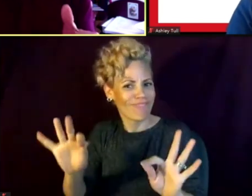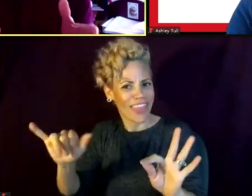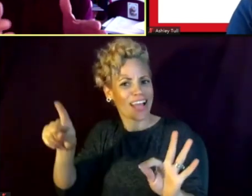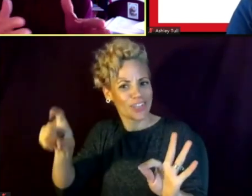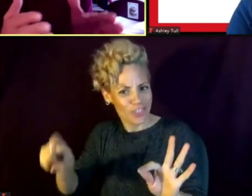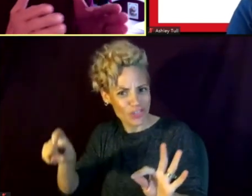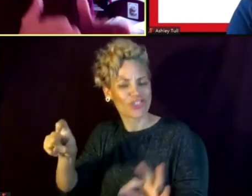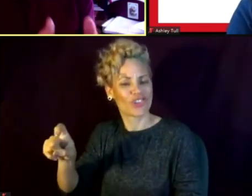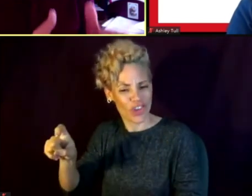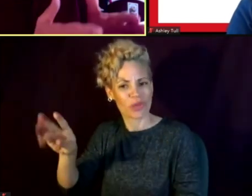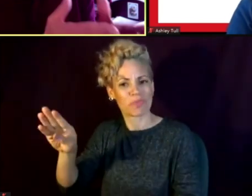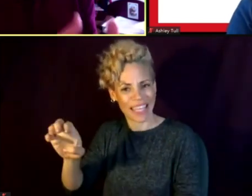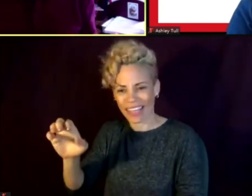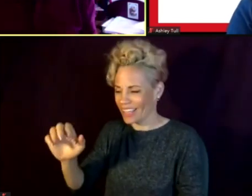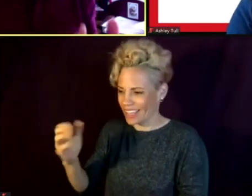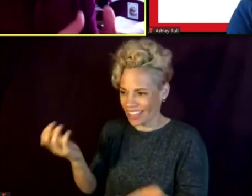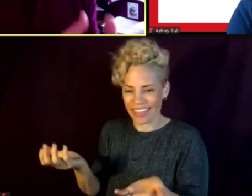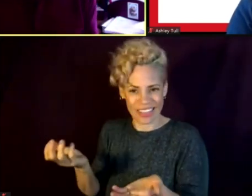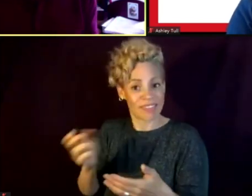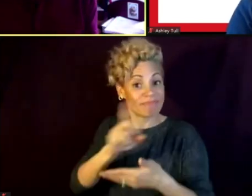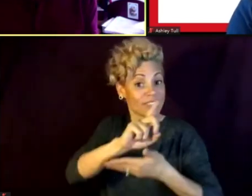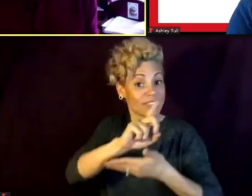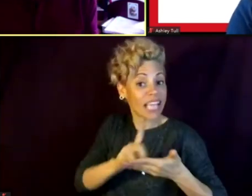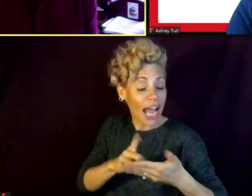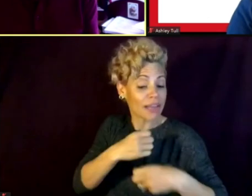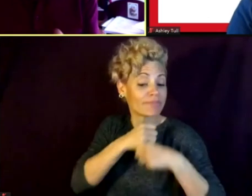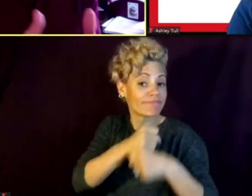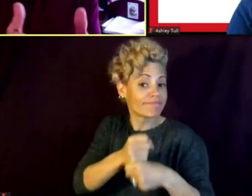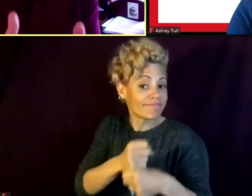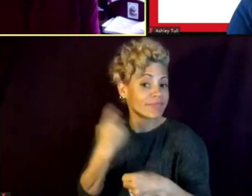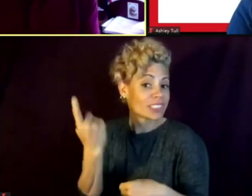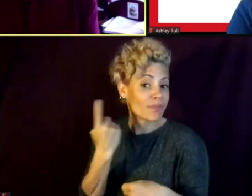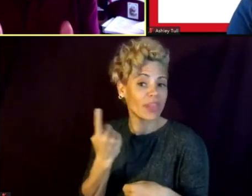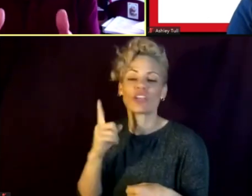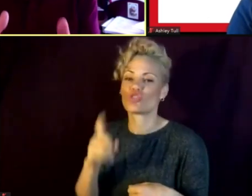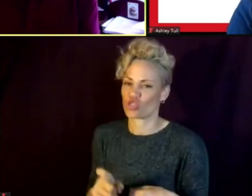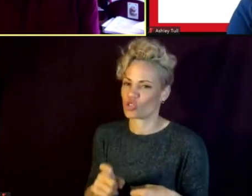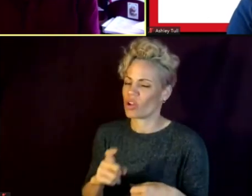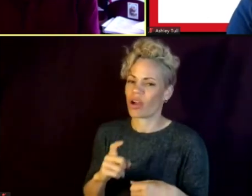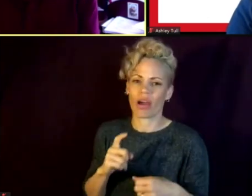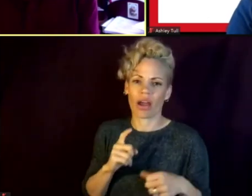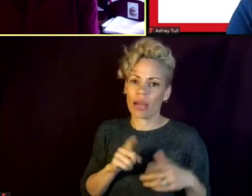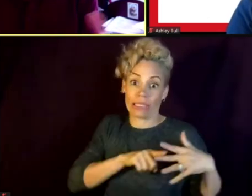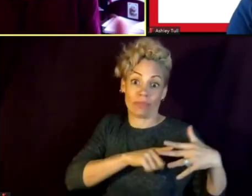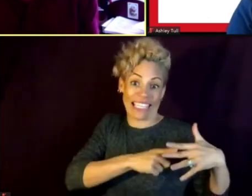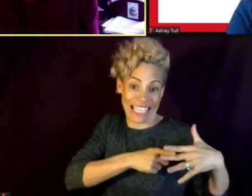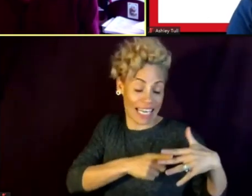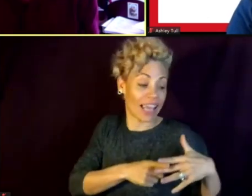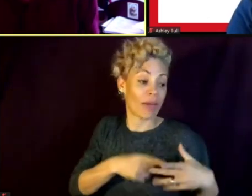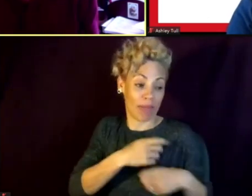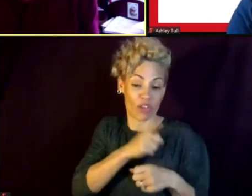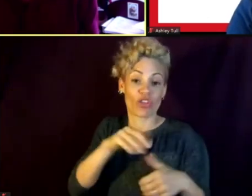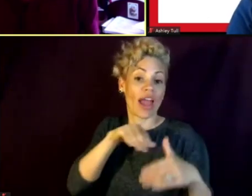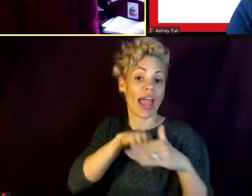So that when you're designing something, you should make sure that it's accessible to everybody.